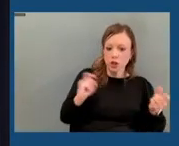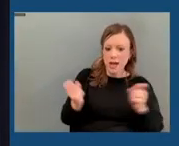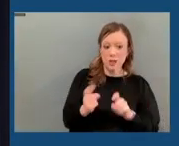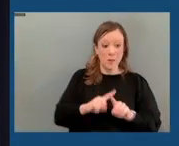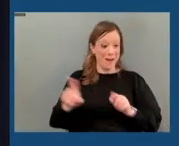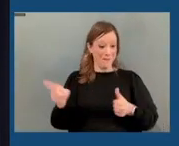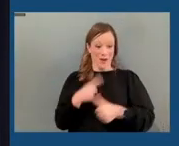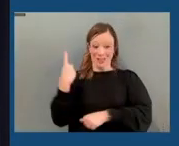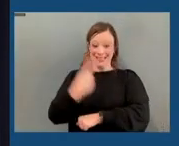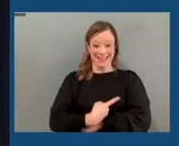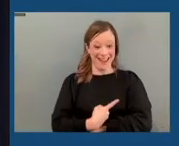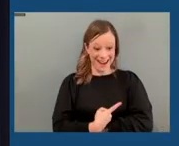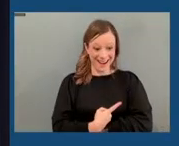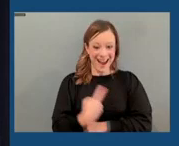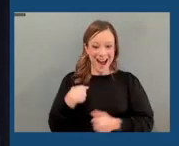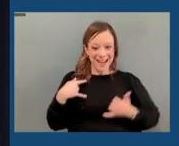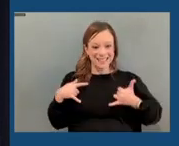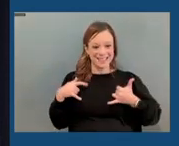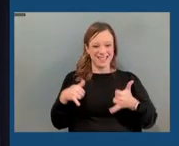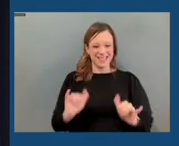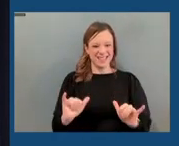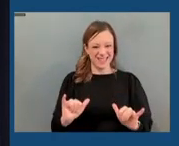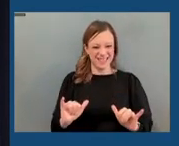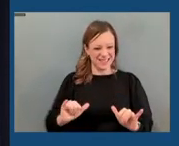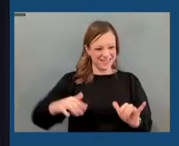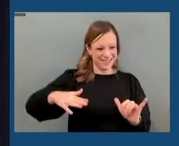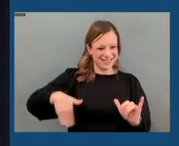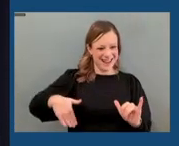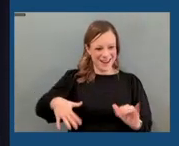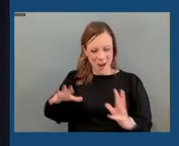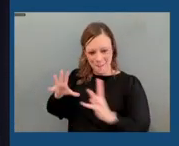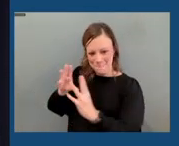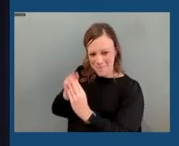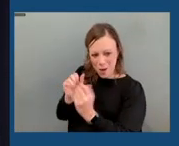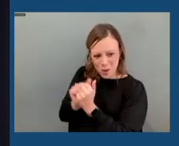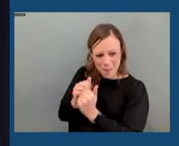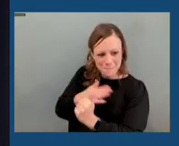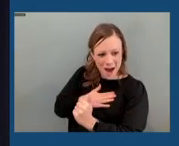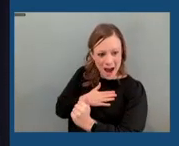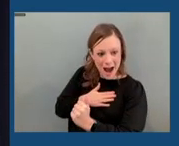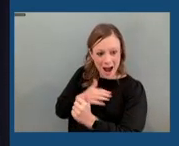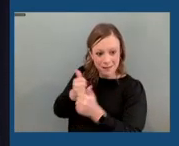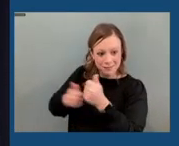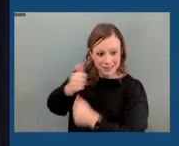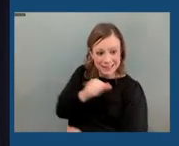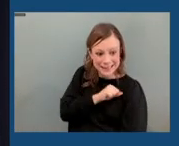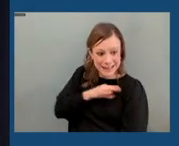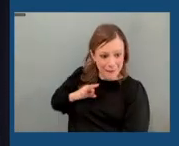I still have yet to meet with my executive staff. And my vision will be imparted